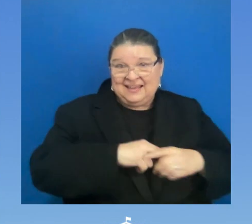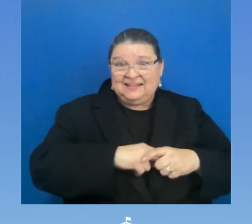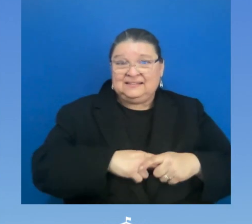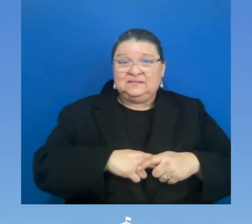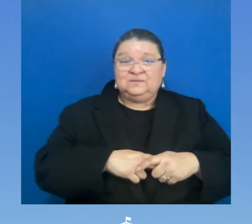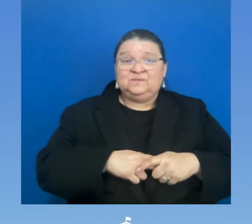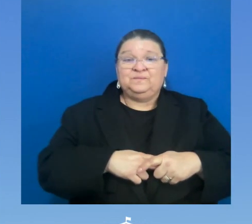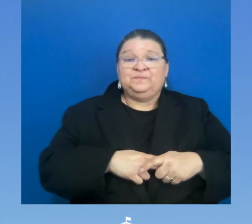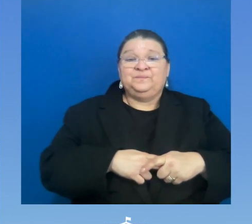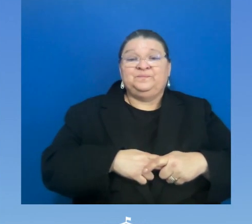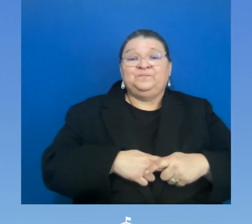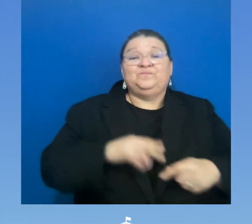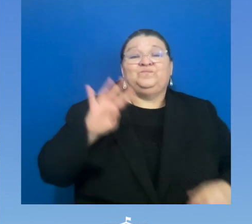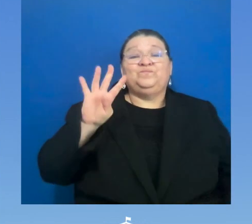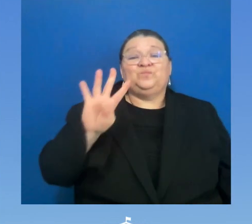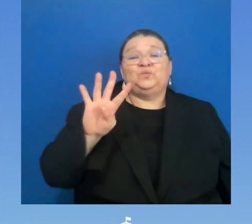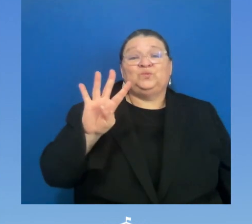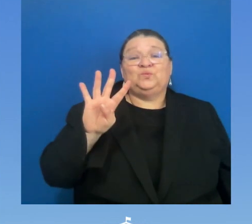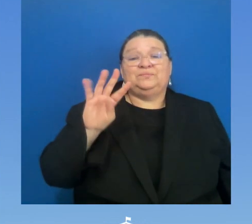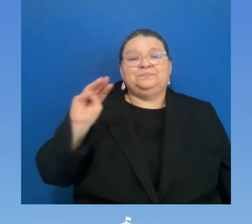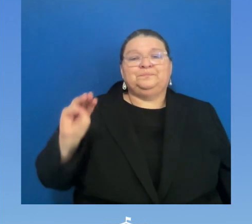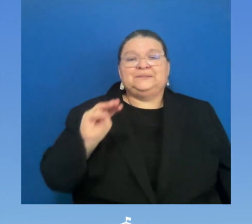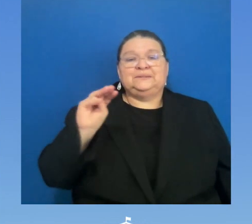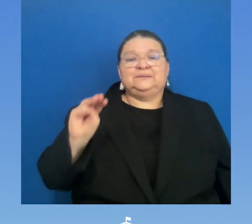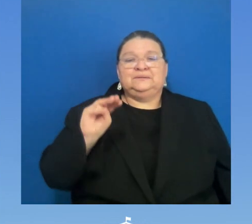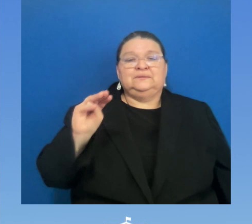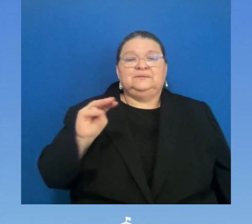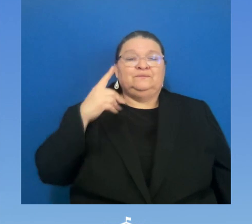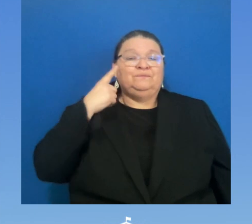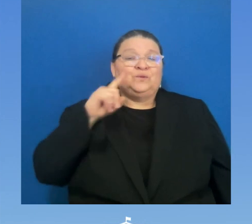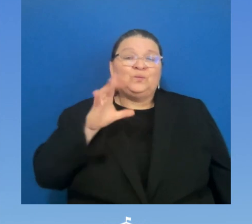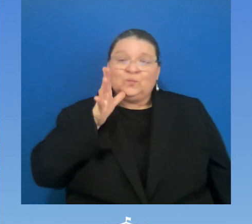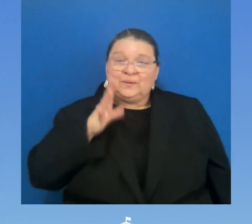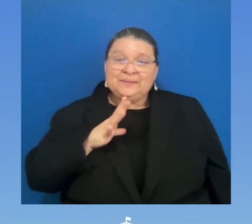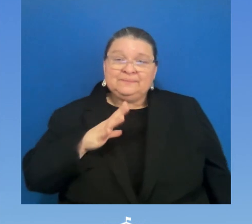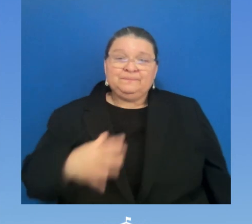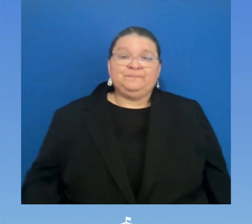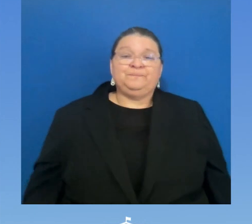So, there -- there are already built-in status quo differences